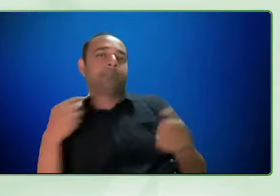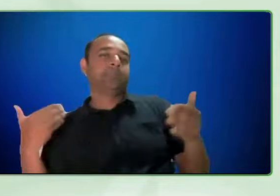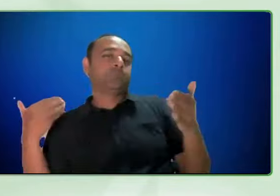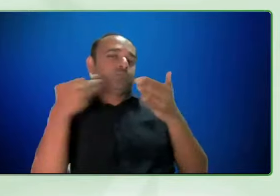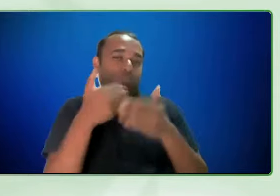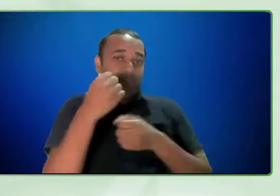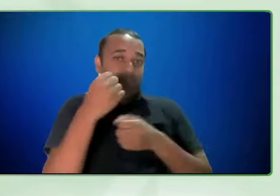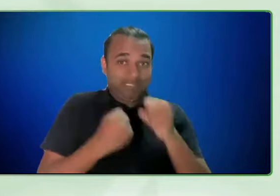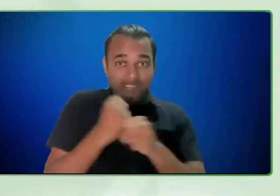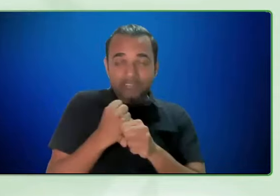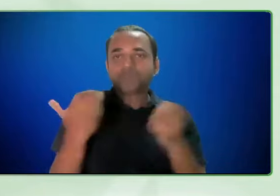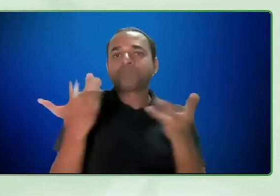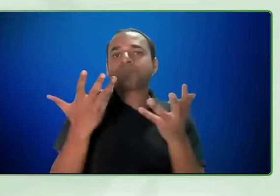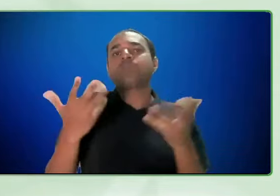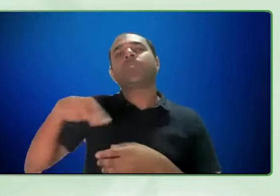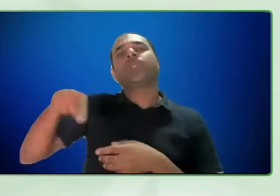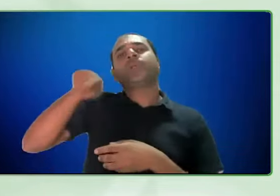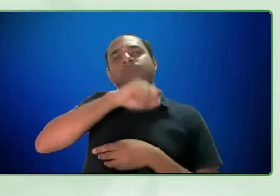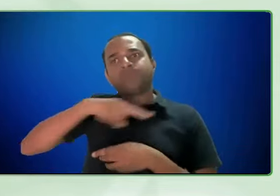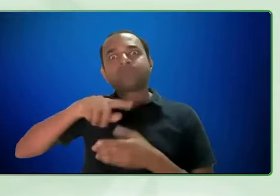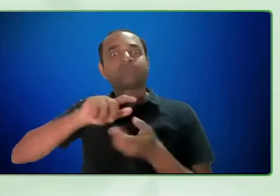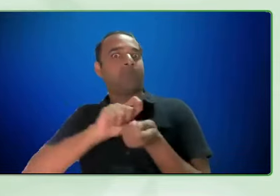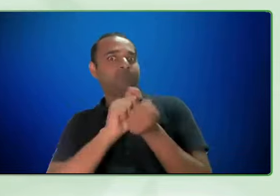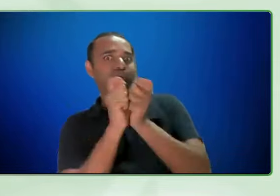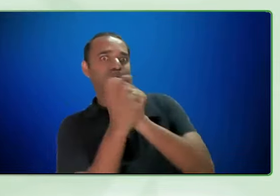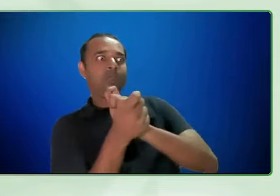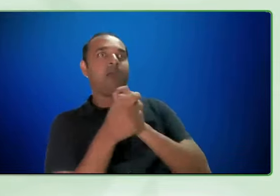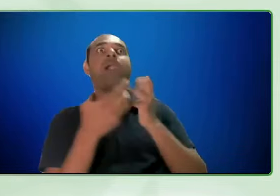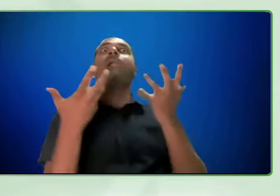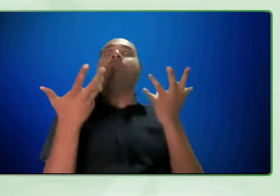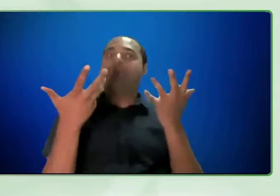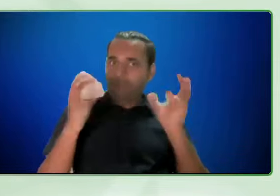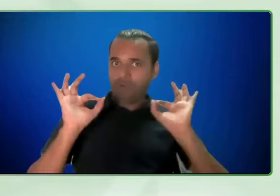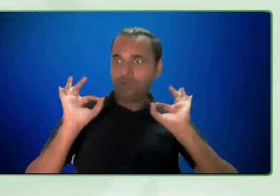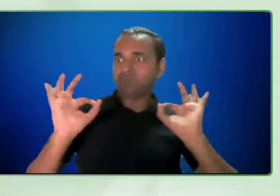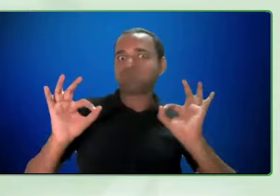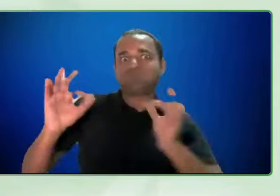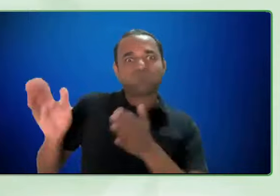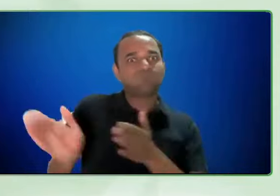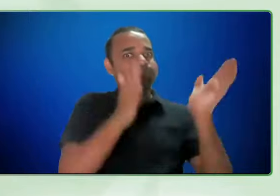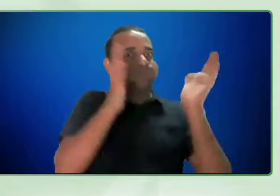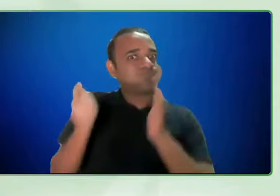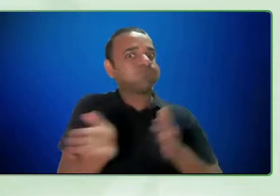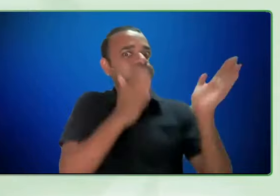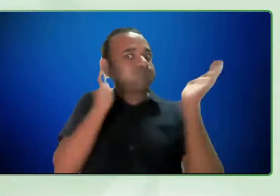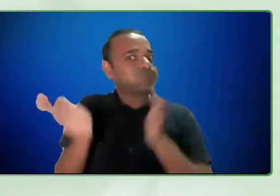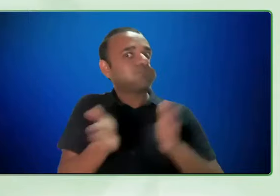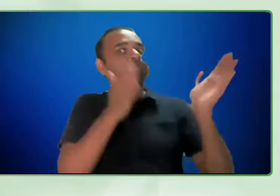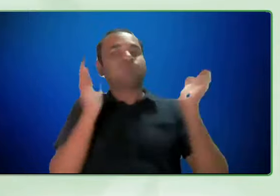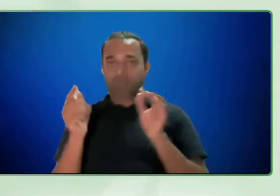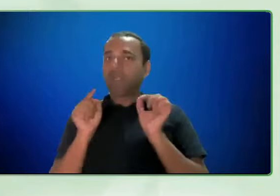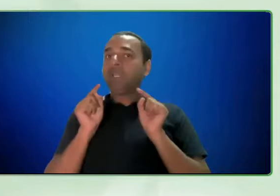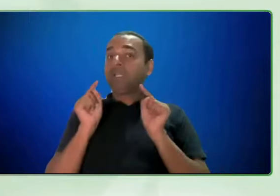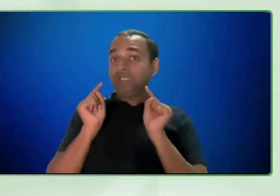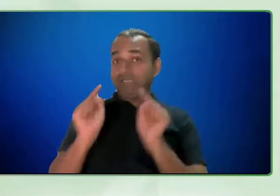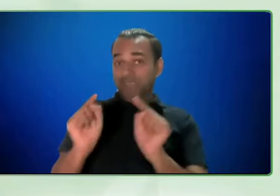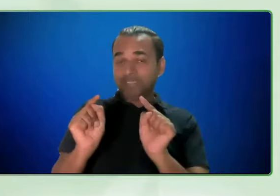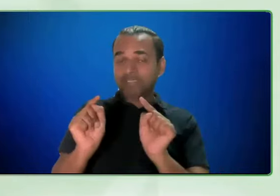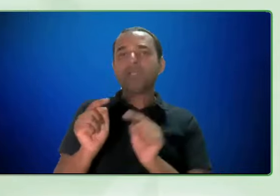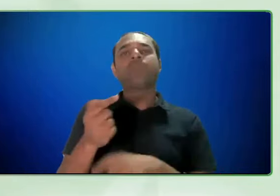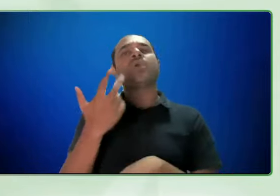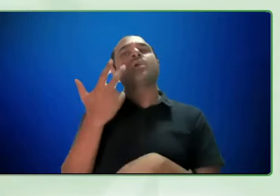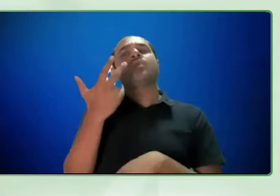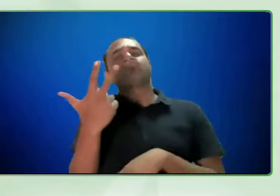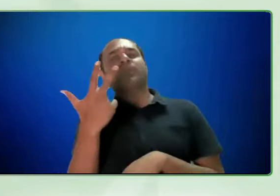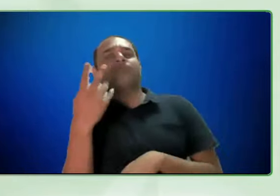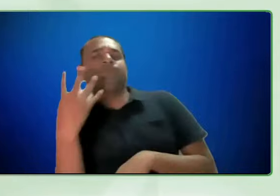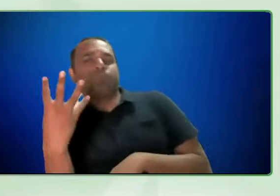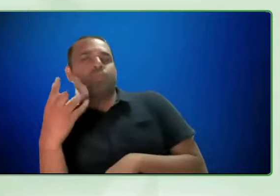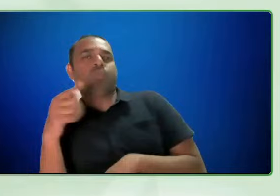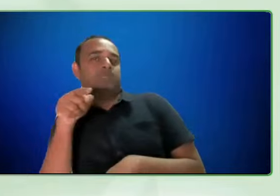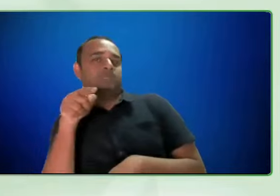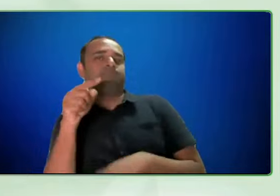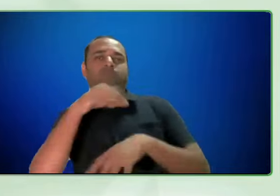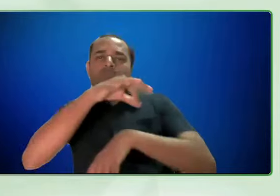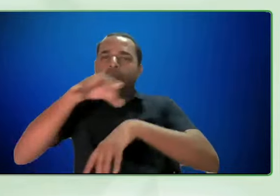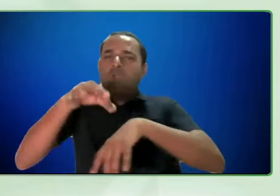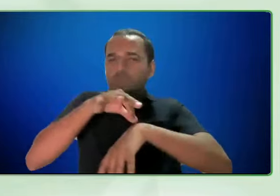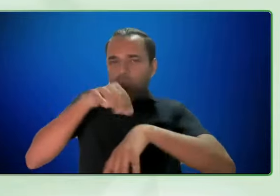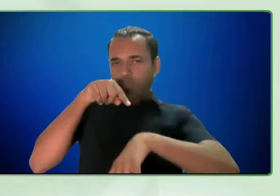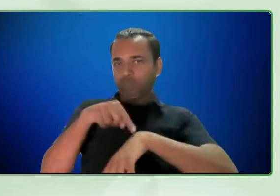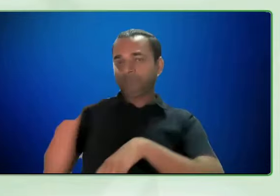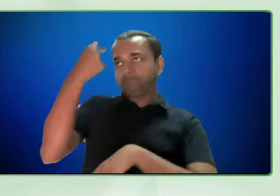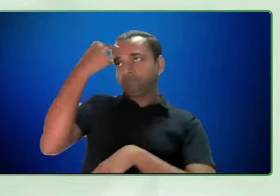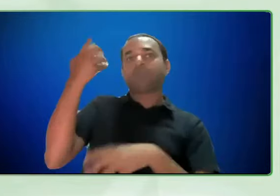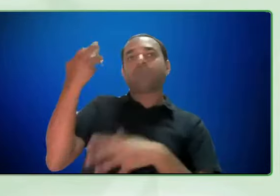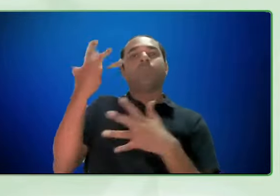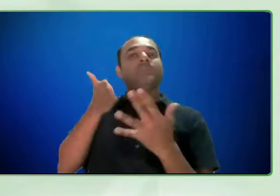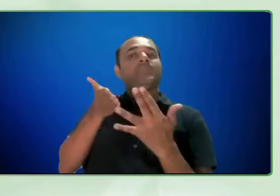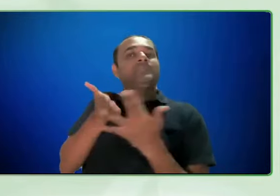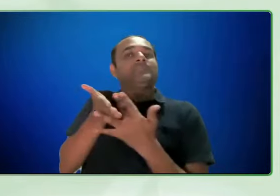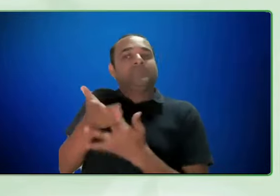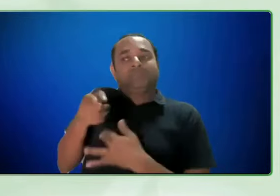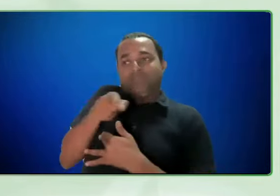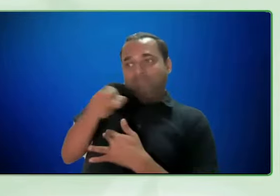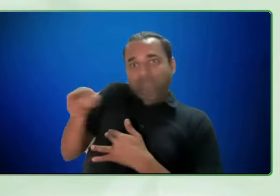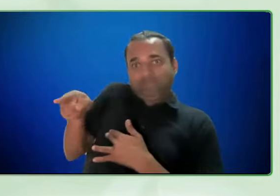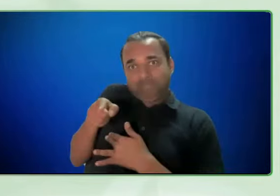Asia. I think about 850 companies registered and 20,000 youth registered already. Companies